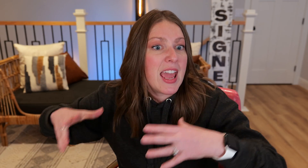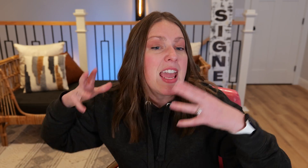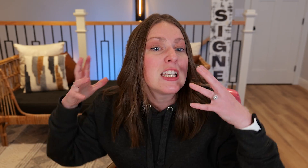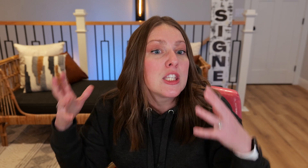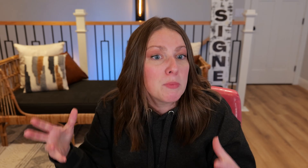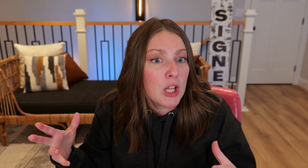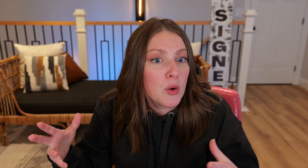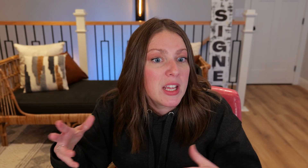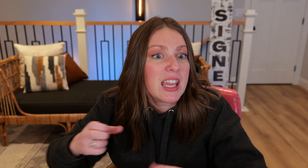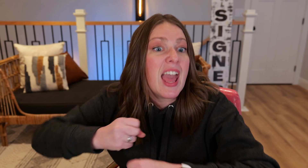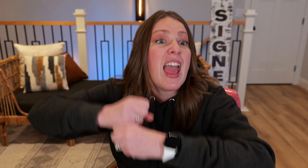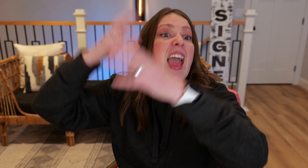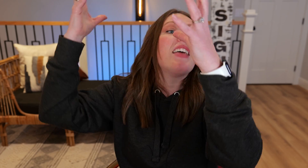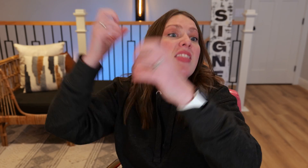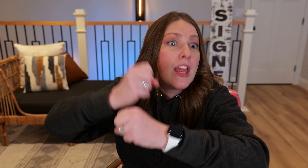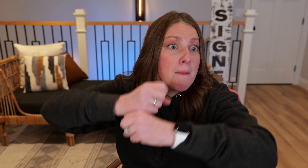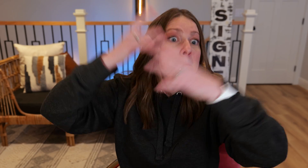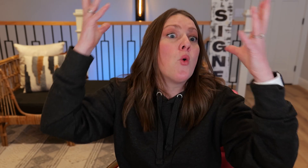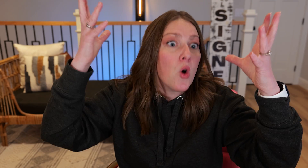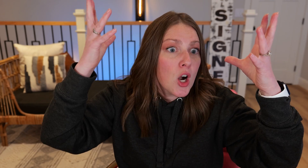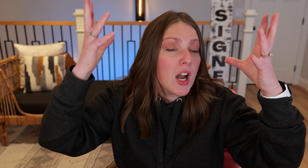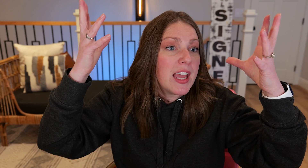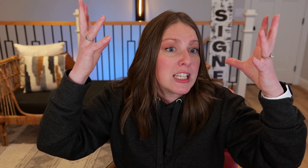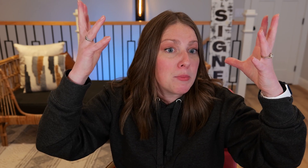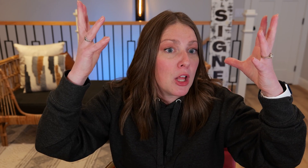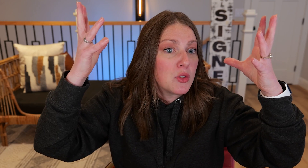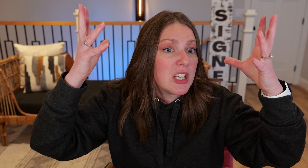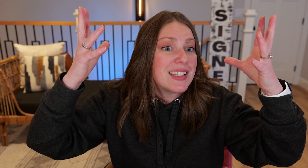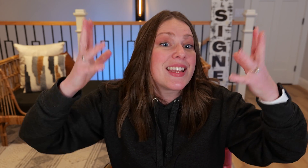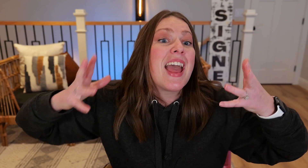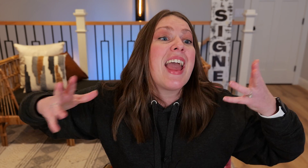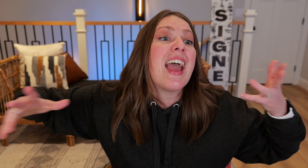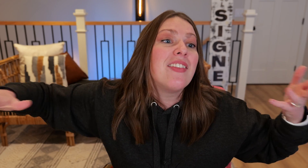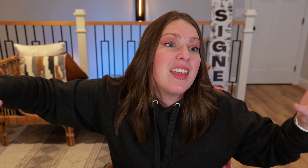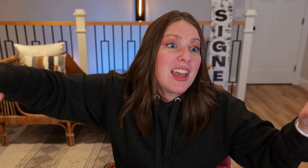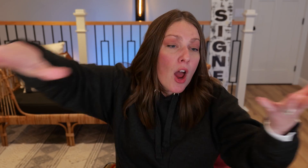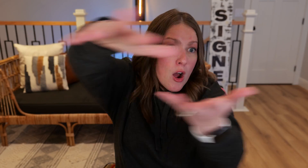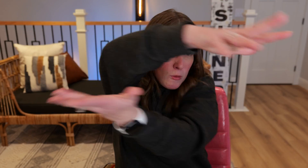exploding and then more explosions. And then